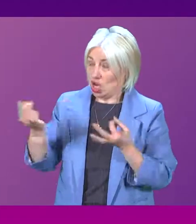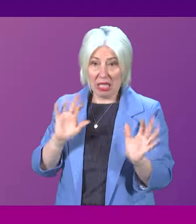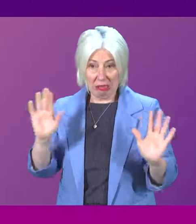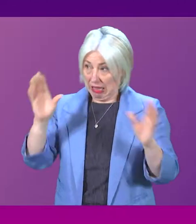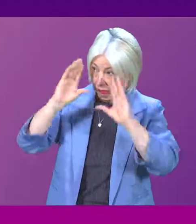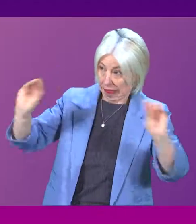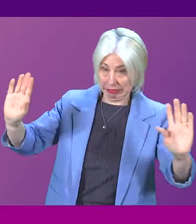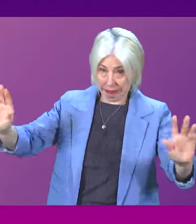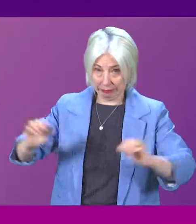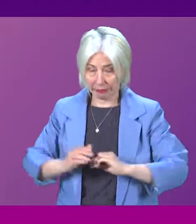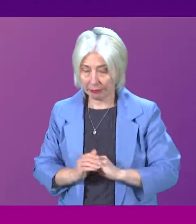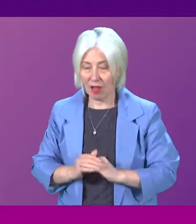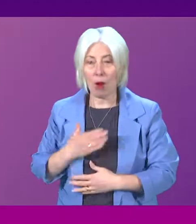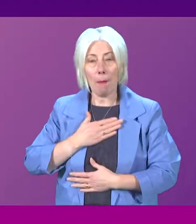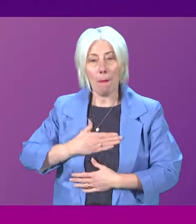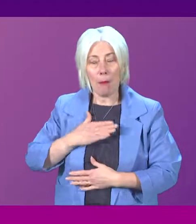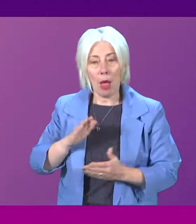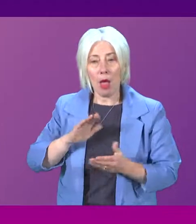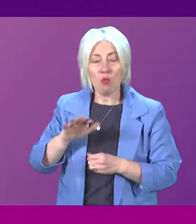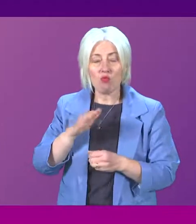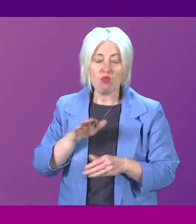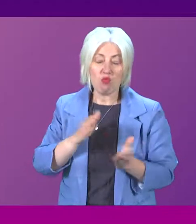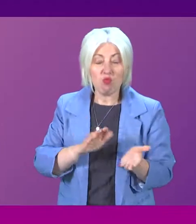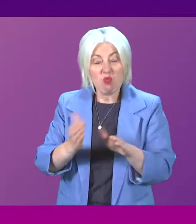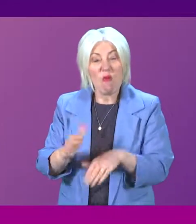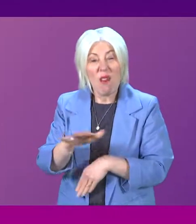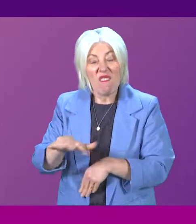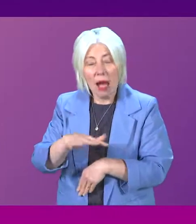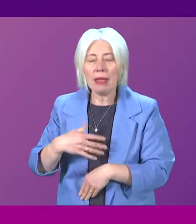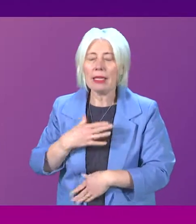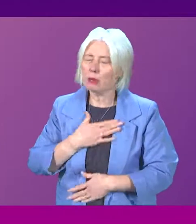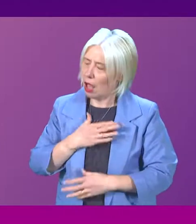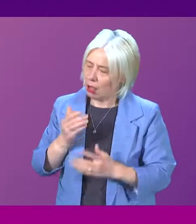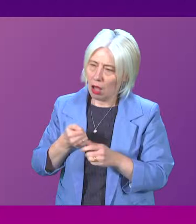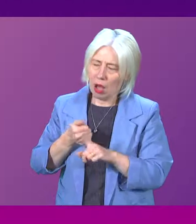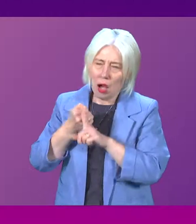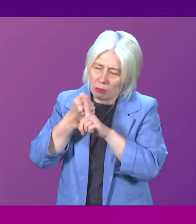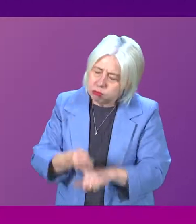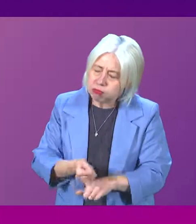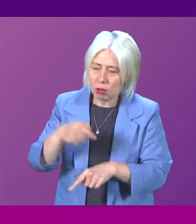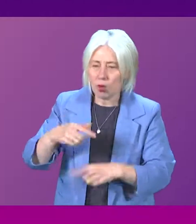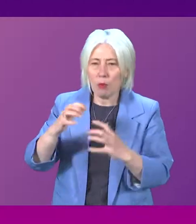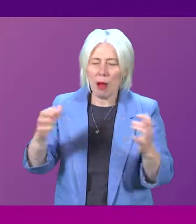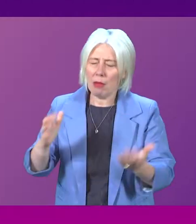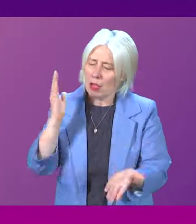On the bereaved families, I cannot stress to Parliament more the importance that I attach